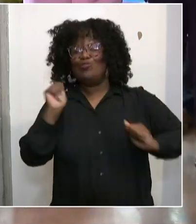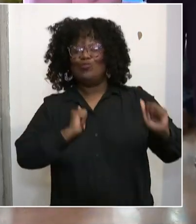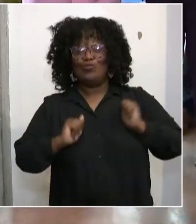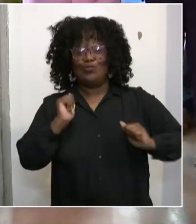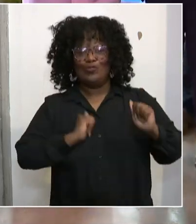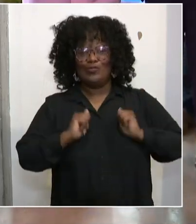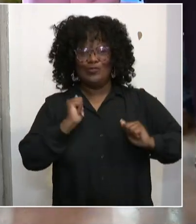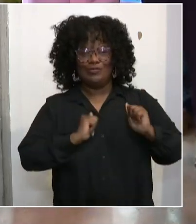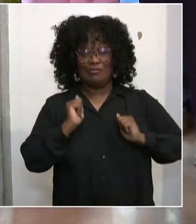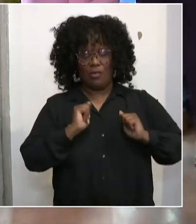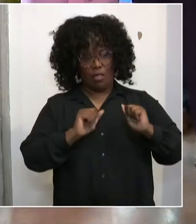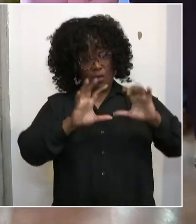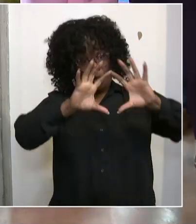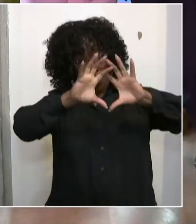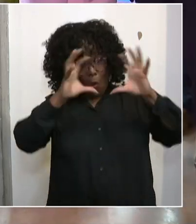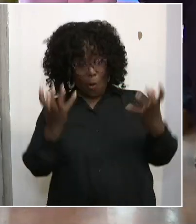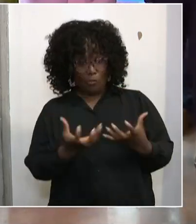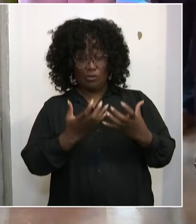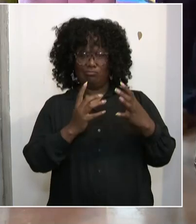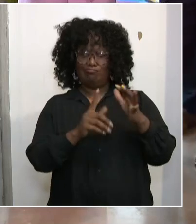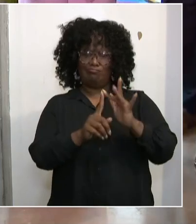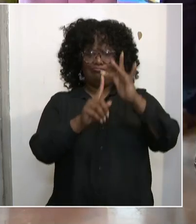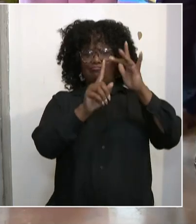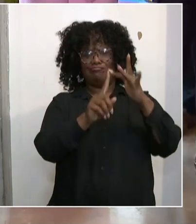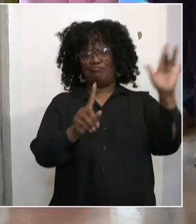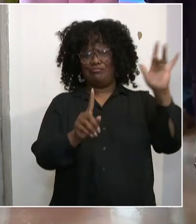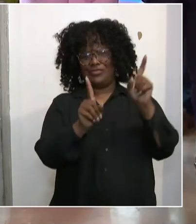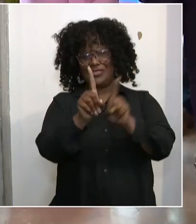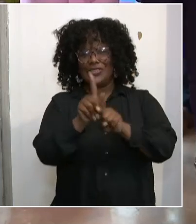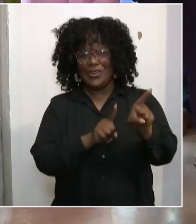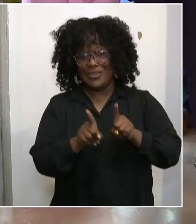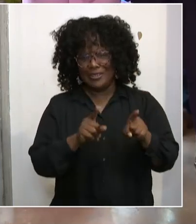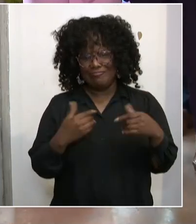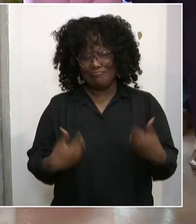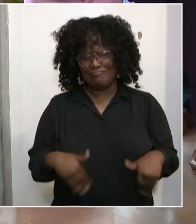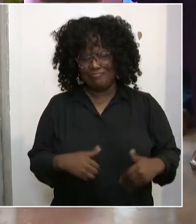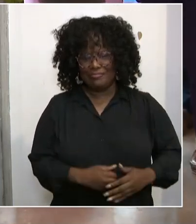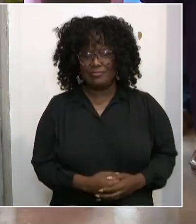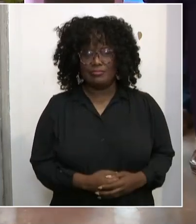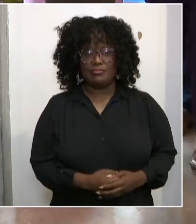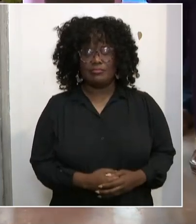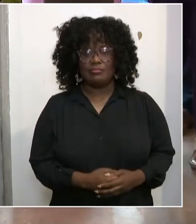The following Saturday, uh, will be the World Pride parade. Uh,